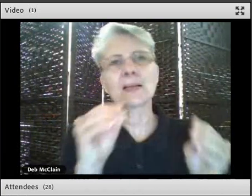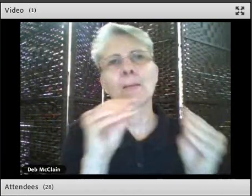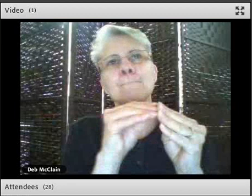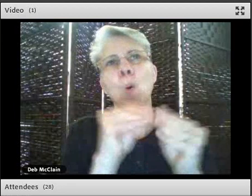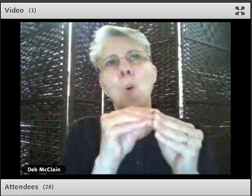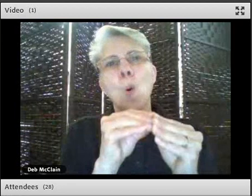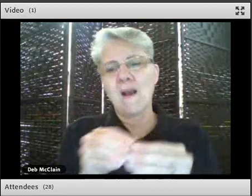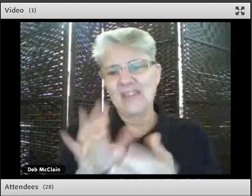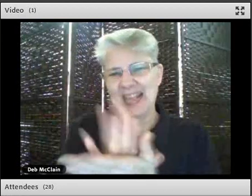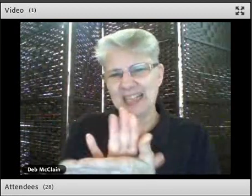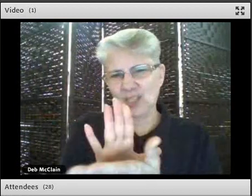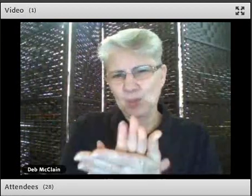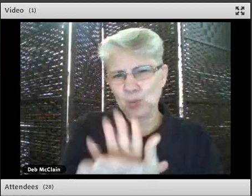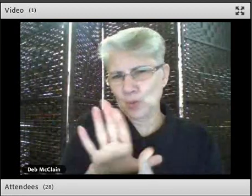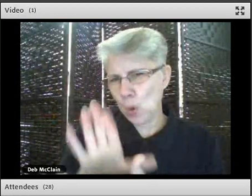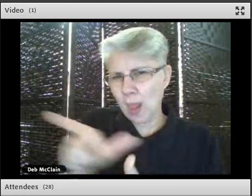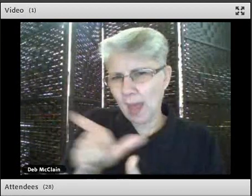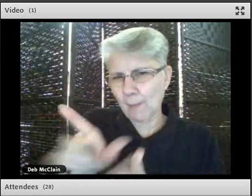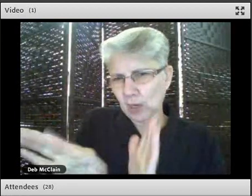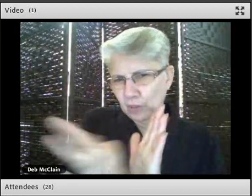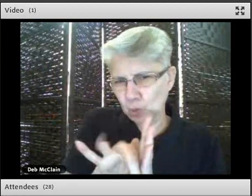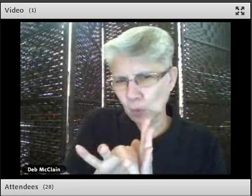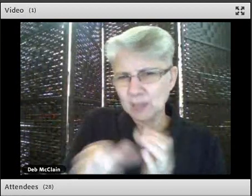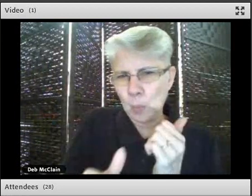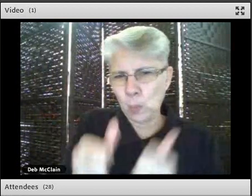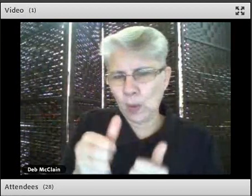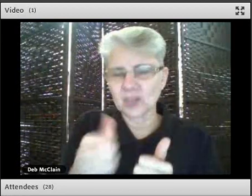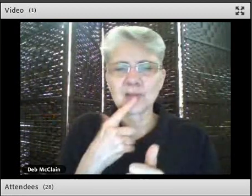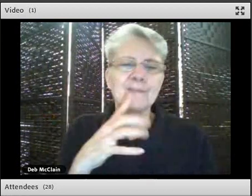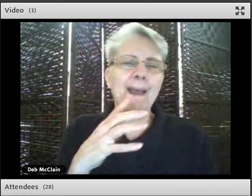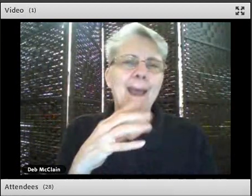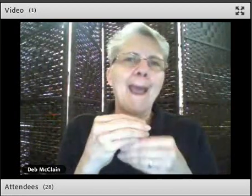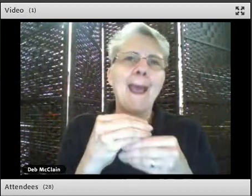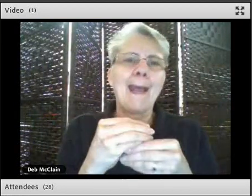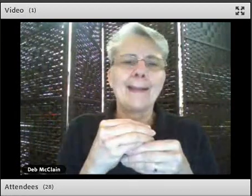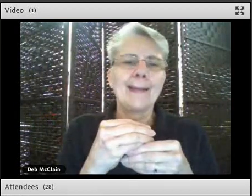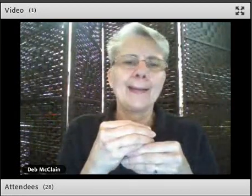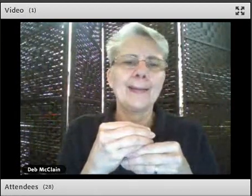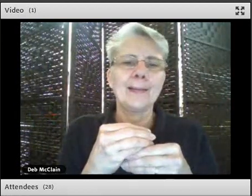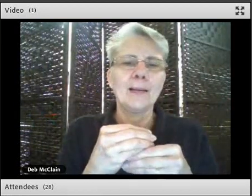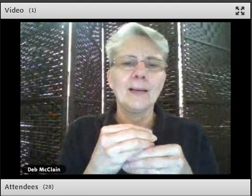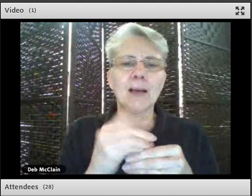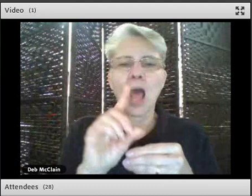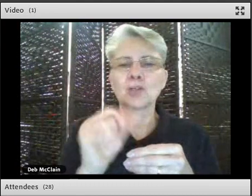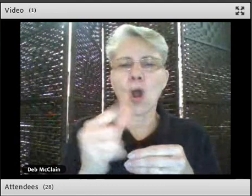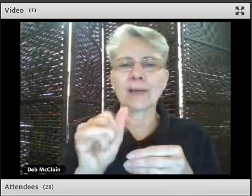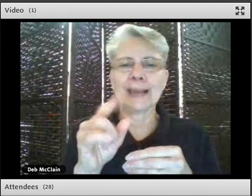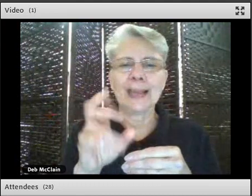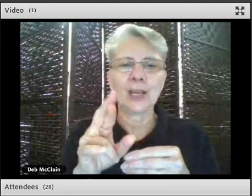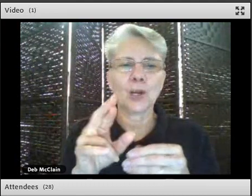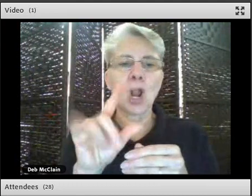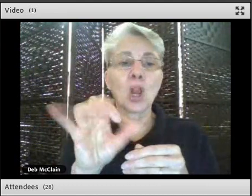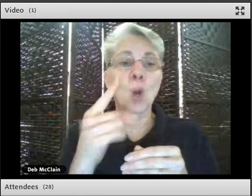for this one. So, there's multiples that you can choose from. And if you go the 518 field in the MARC format